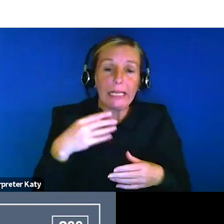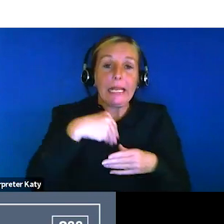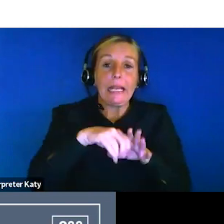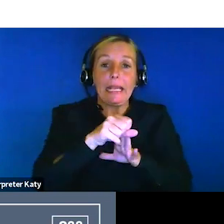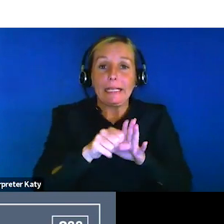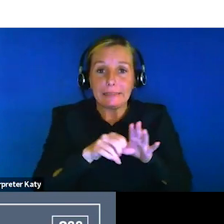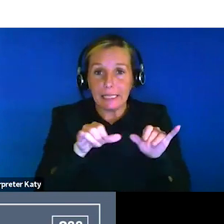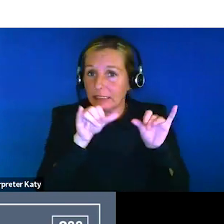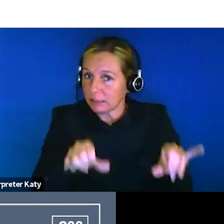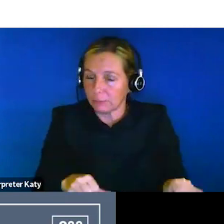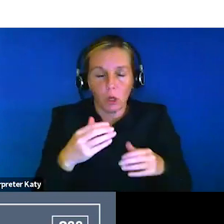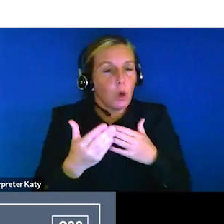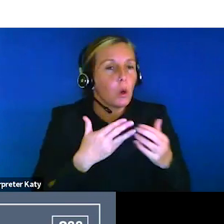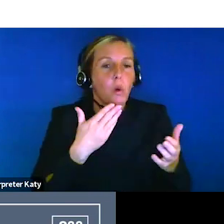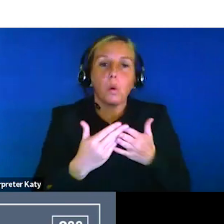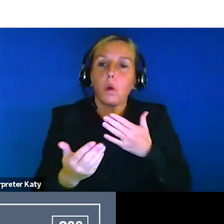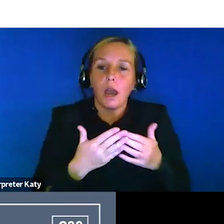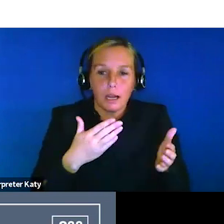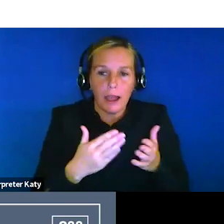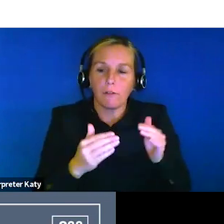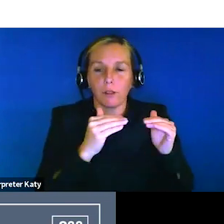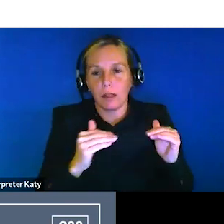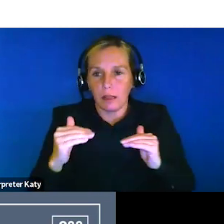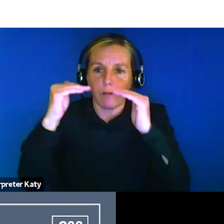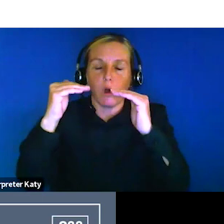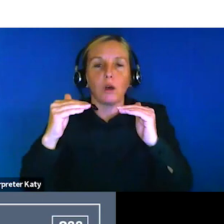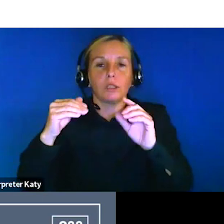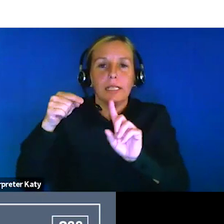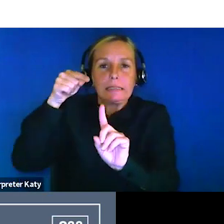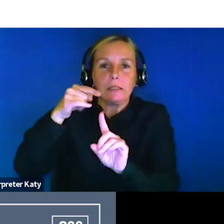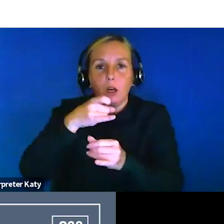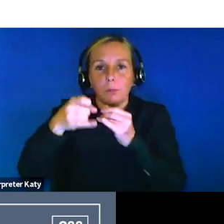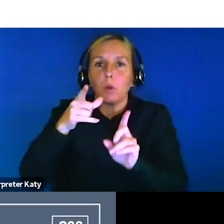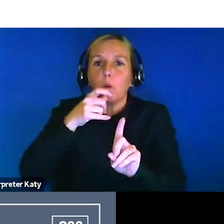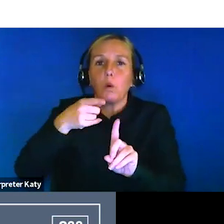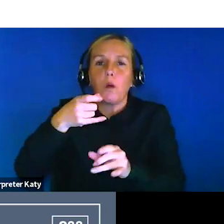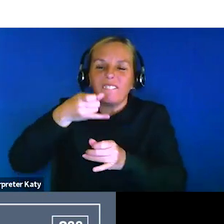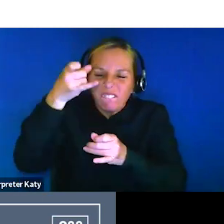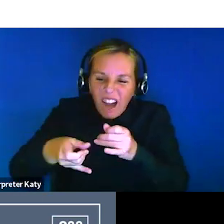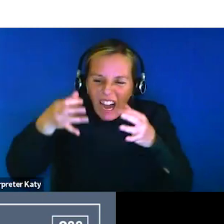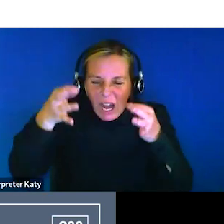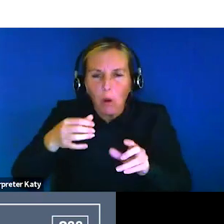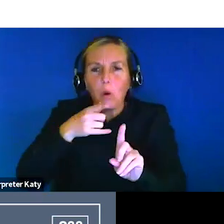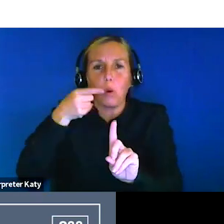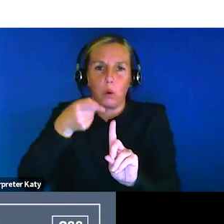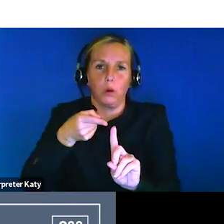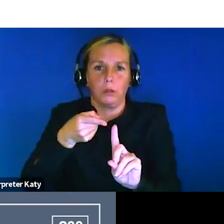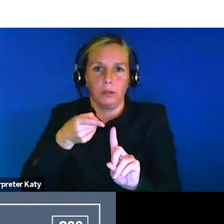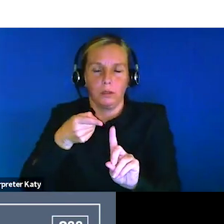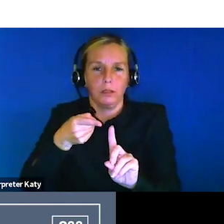wherever the levers are, like who makes the final decisions and then who can hold the different entities